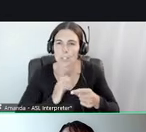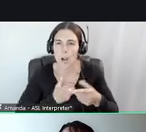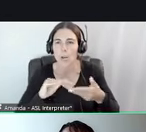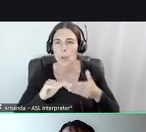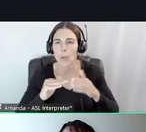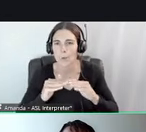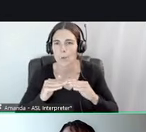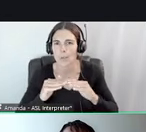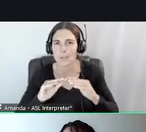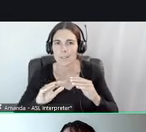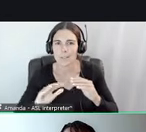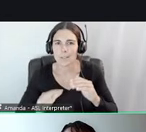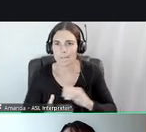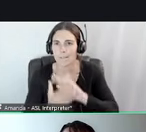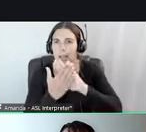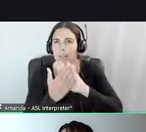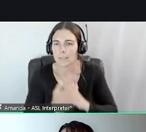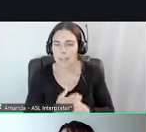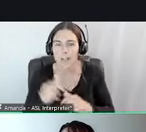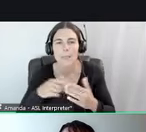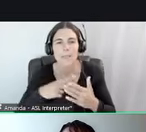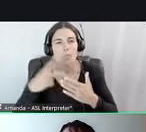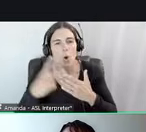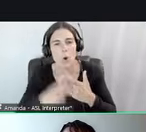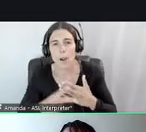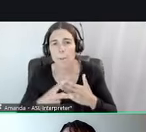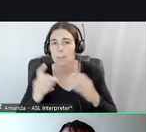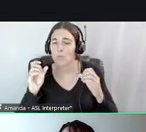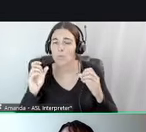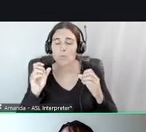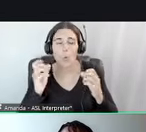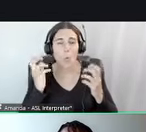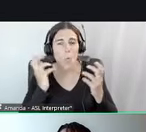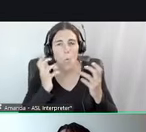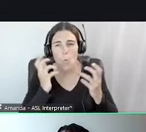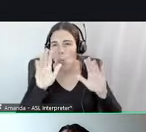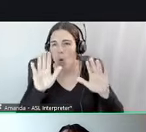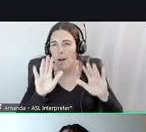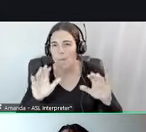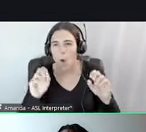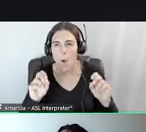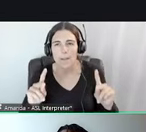this program represents a terrific opportunity for Maggie to lead us to strengthening our